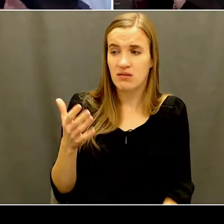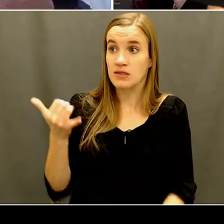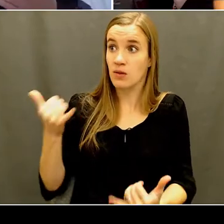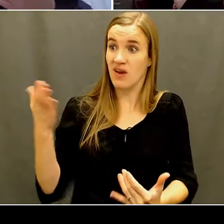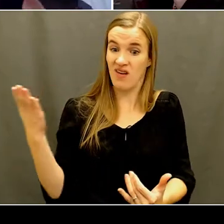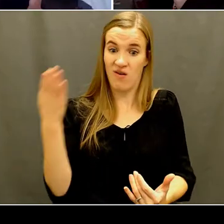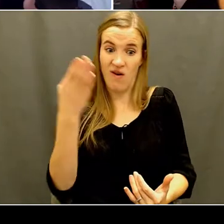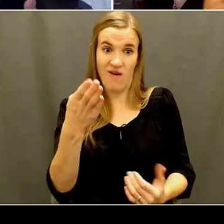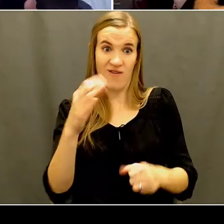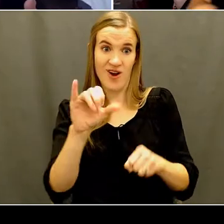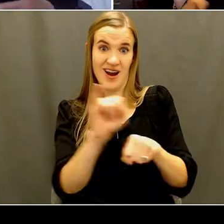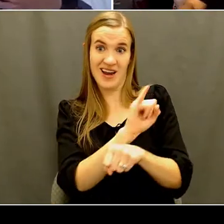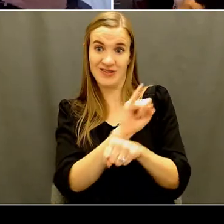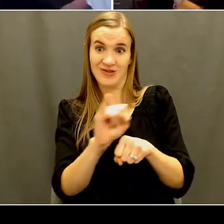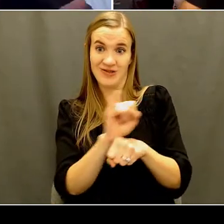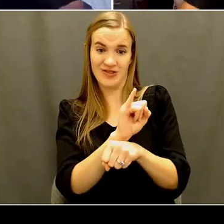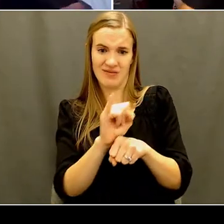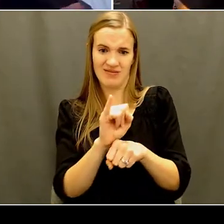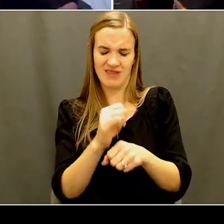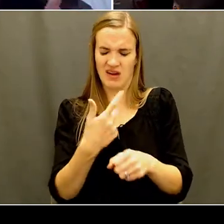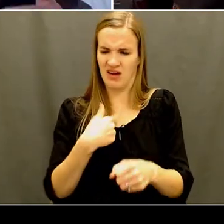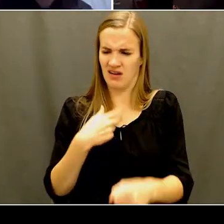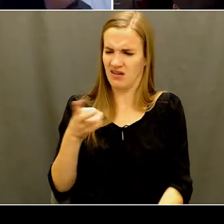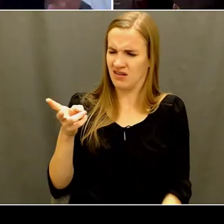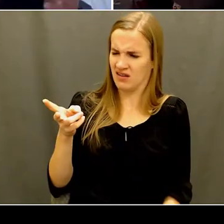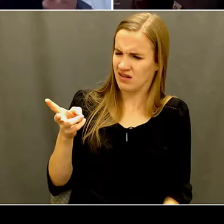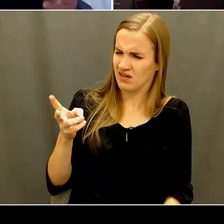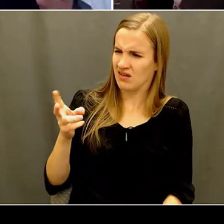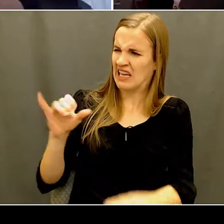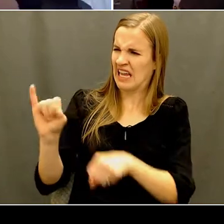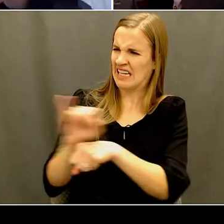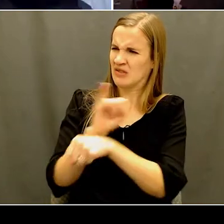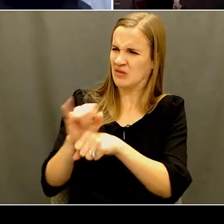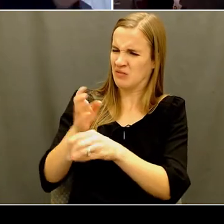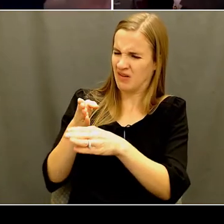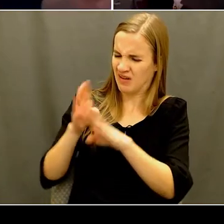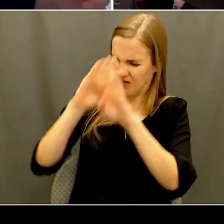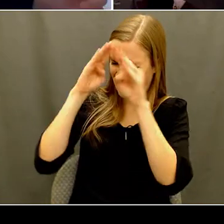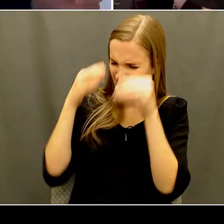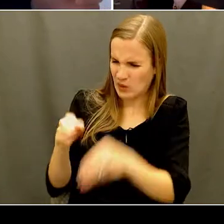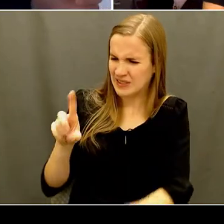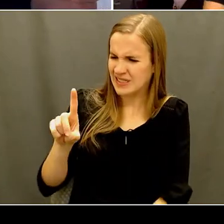that was focused on disability when I was trying to overcome this thing,